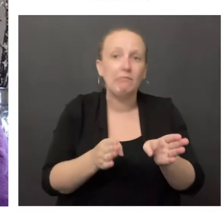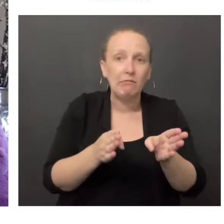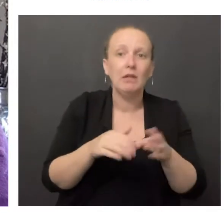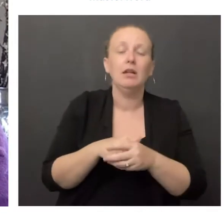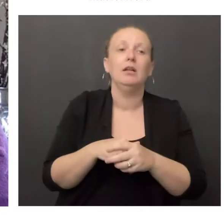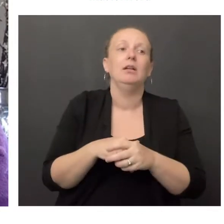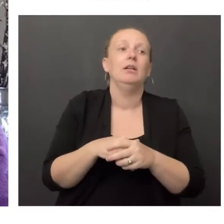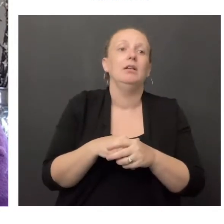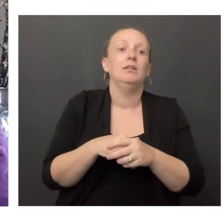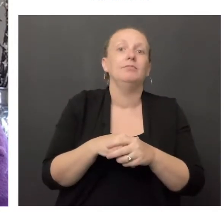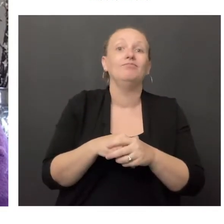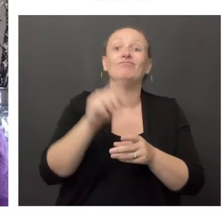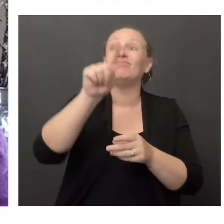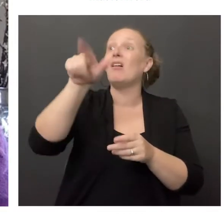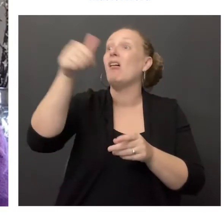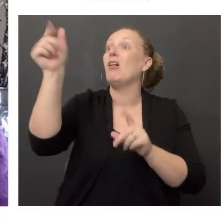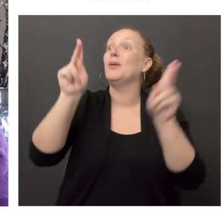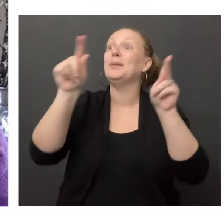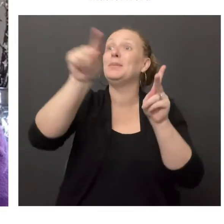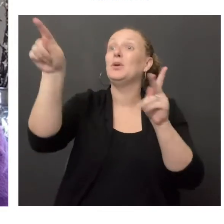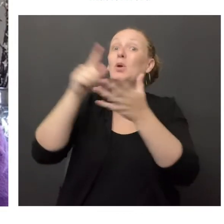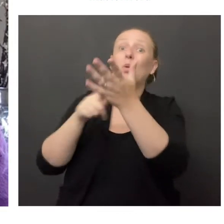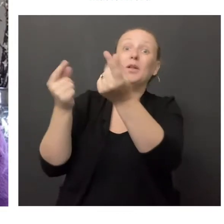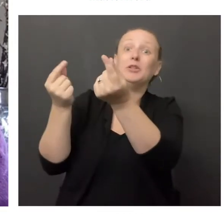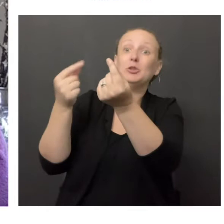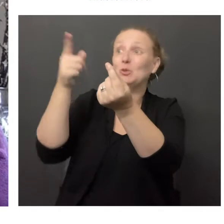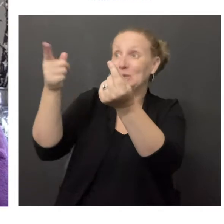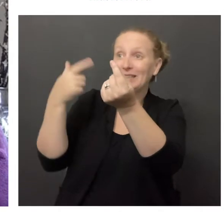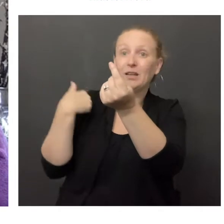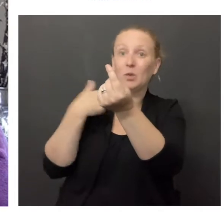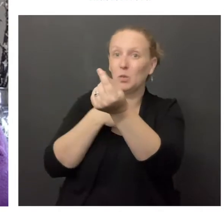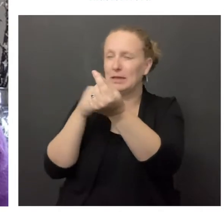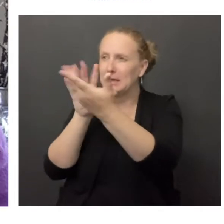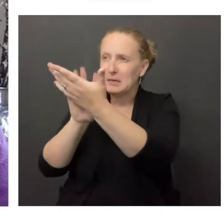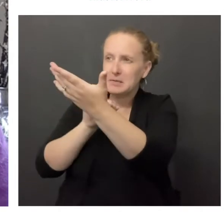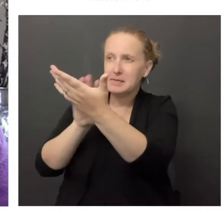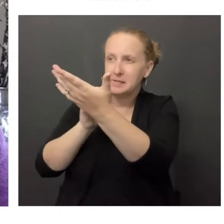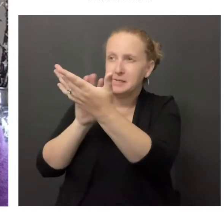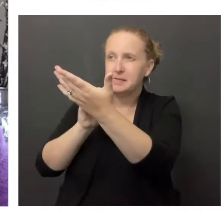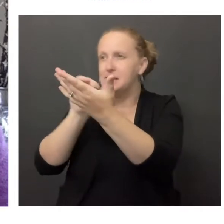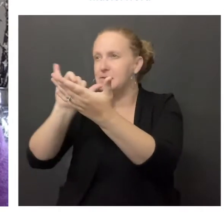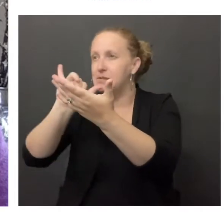have been corrected and the things that people have taken notes from us have been corrected over, over the past few months.